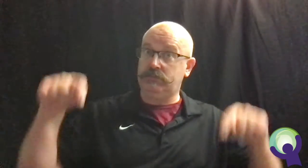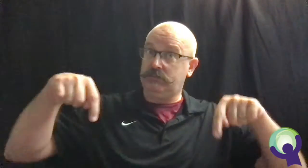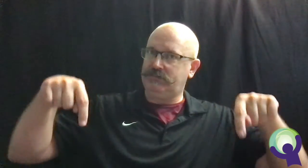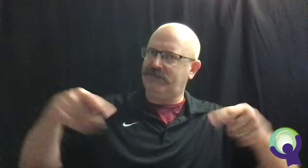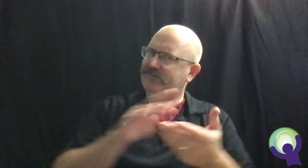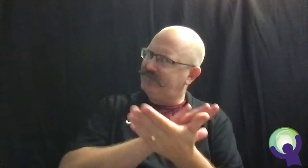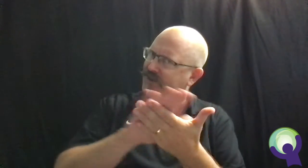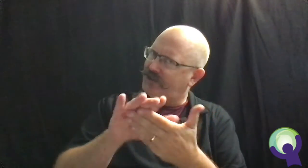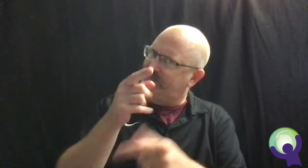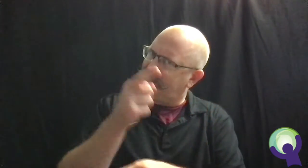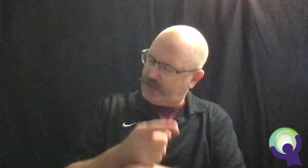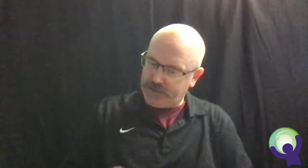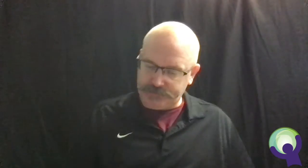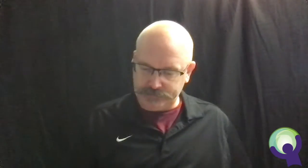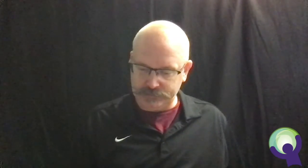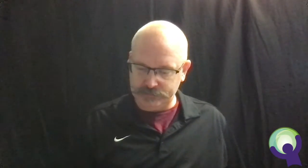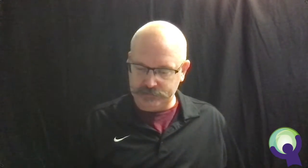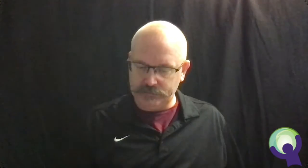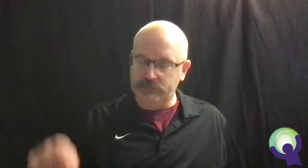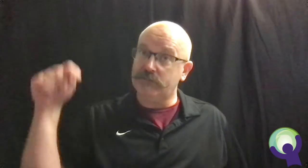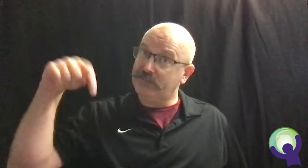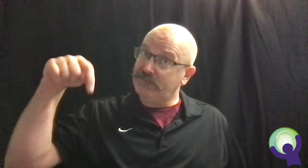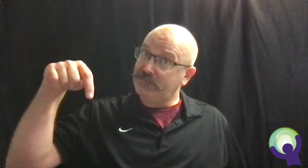If we can save some money." He rubs my head.